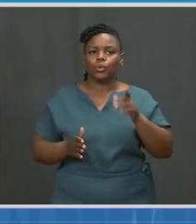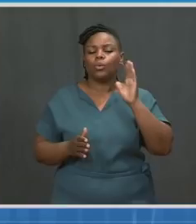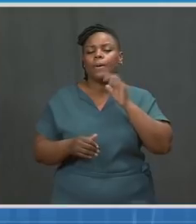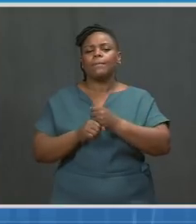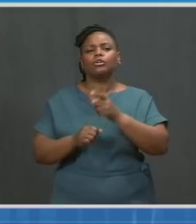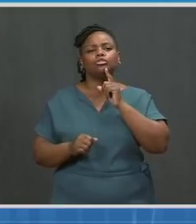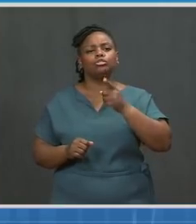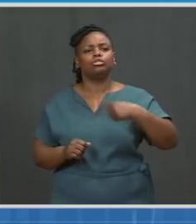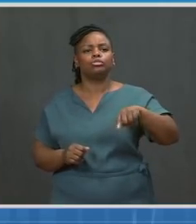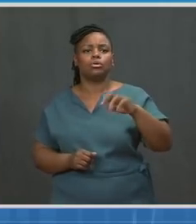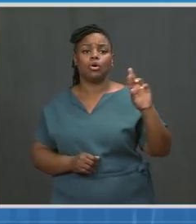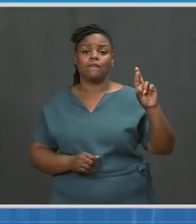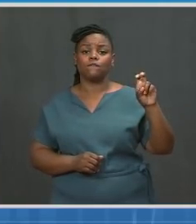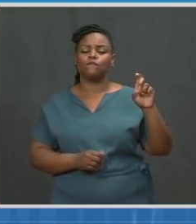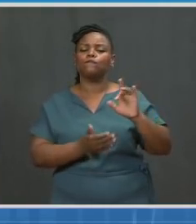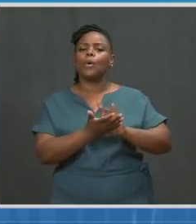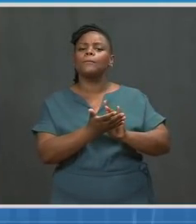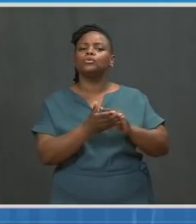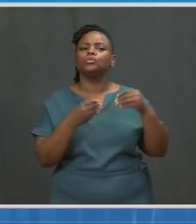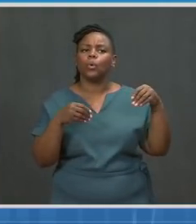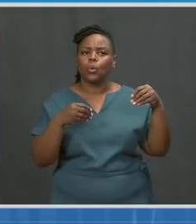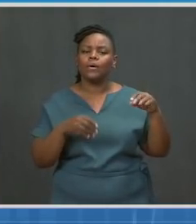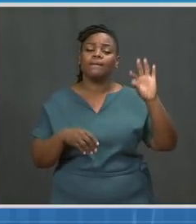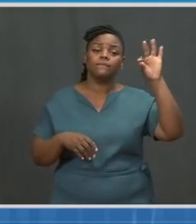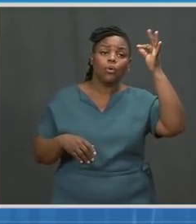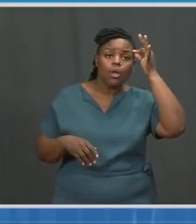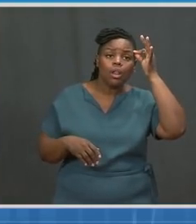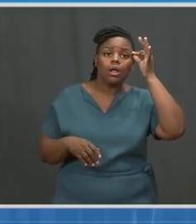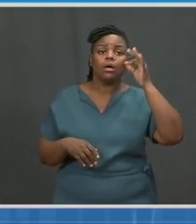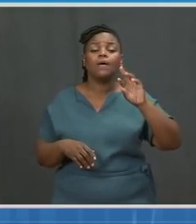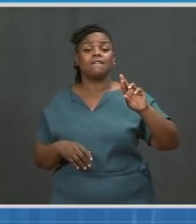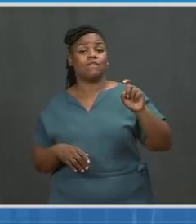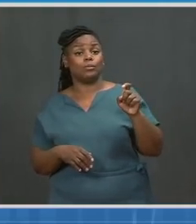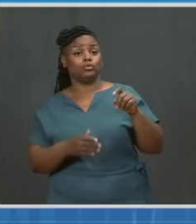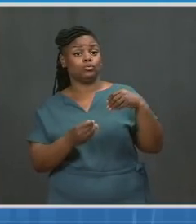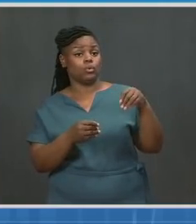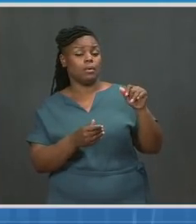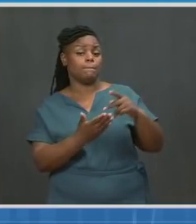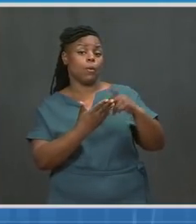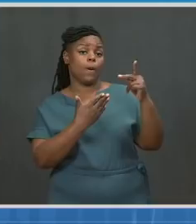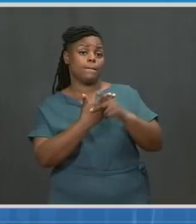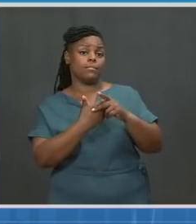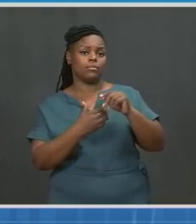in the federal pharmacy program do not have residency requirements in place,